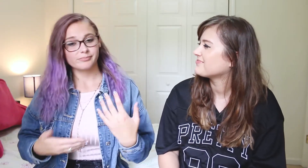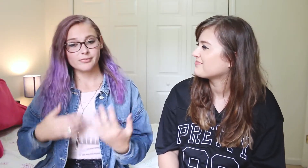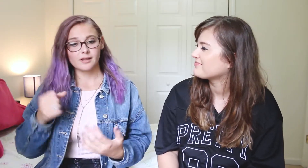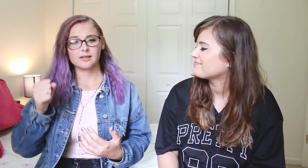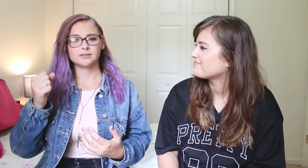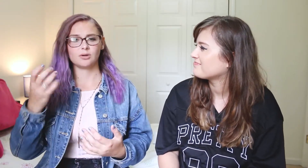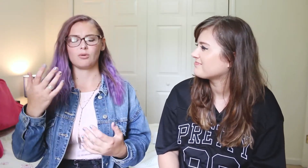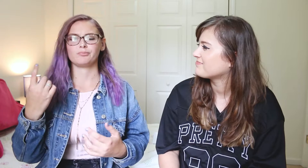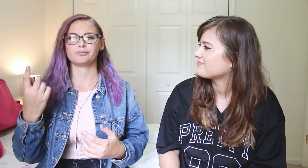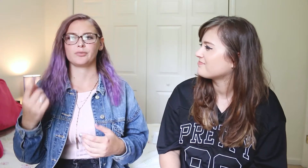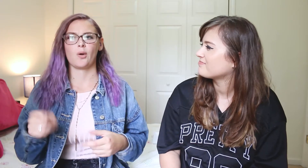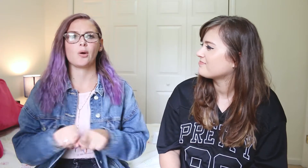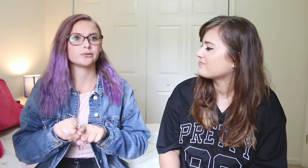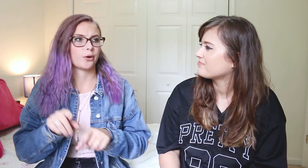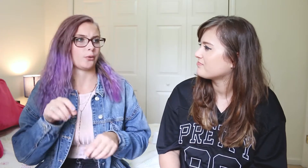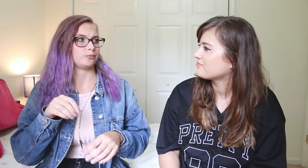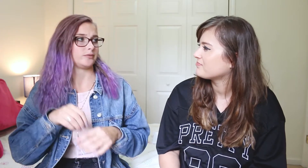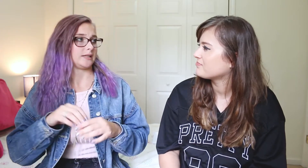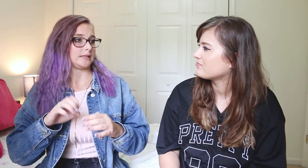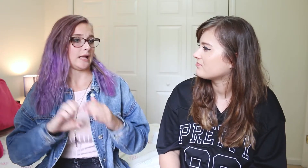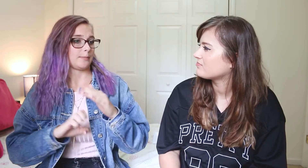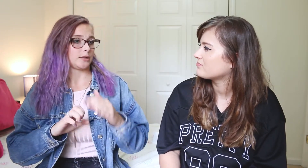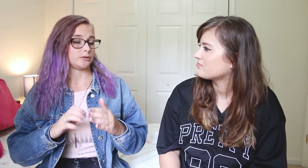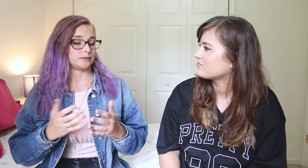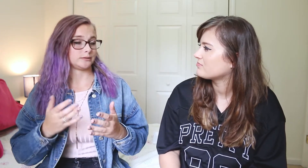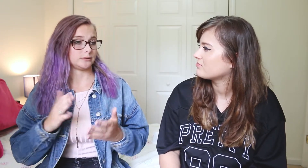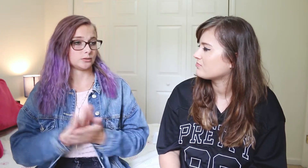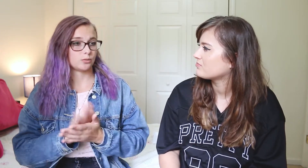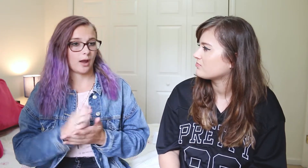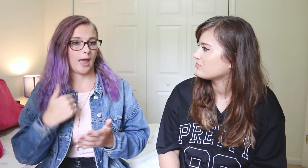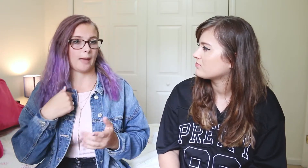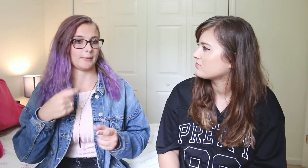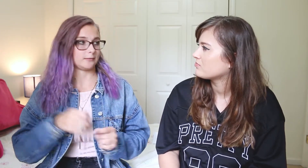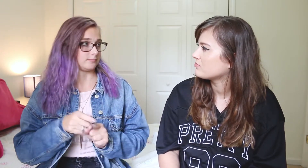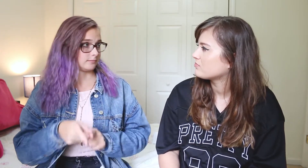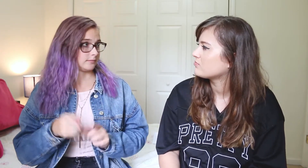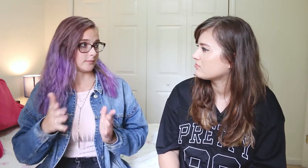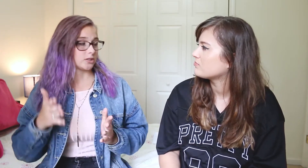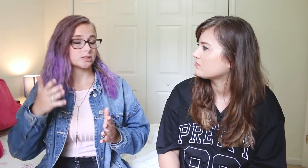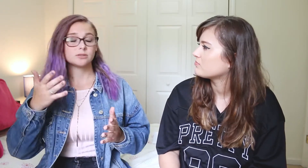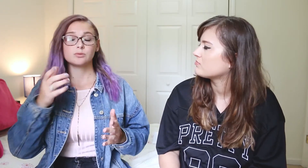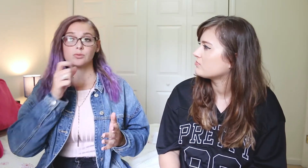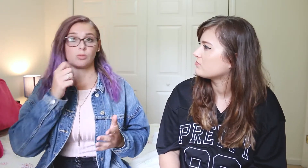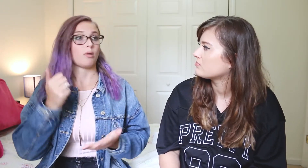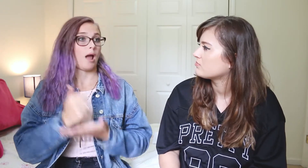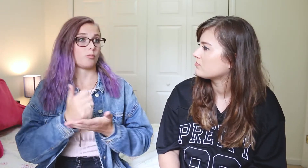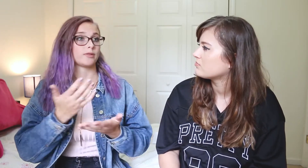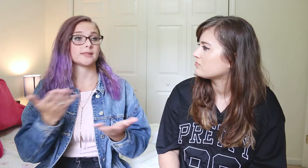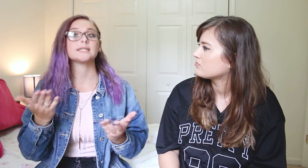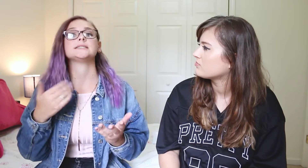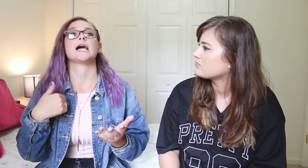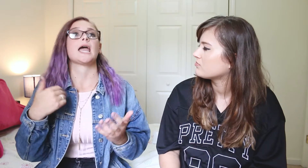So also in elementary school I had my specialist who helped with things.